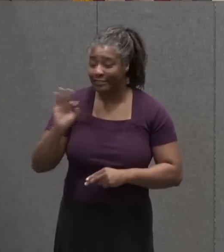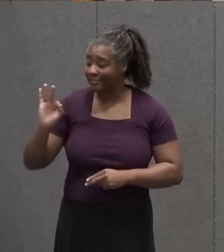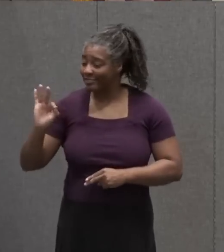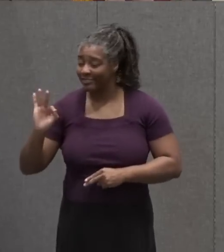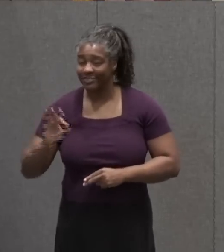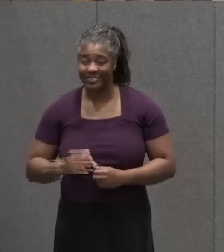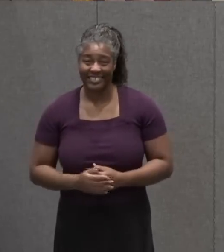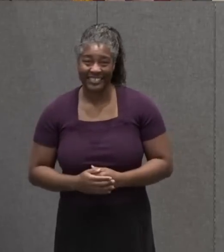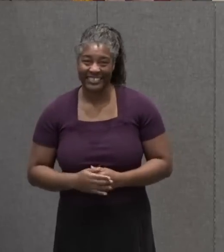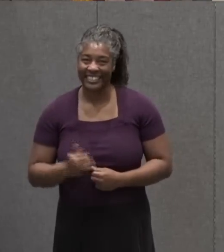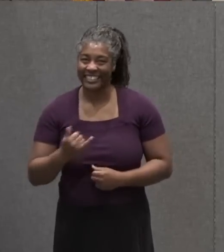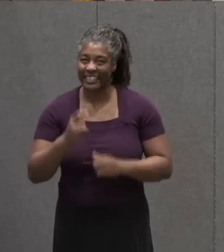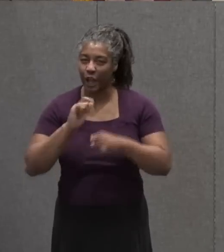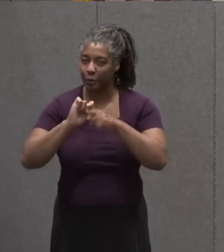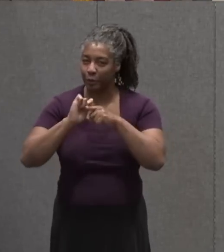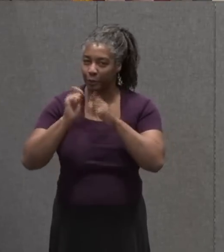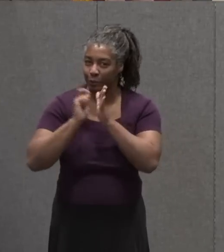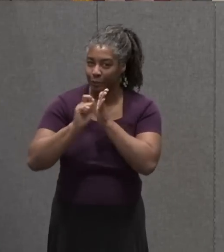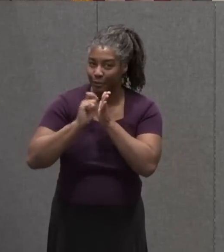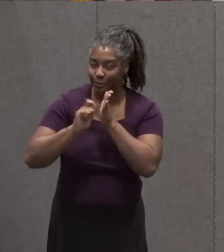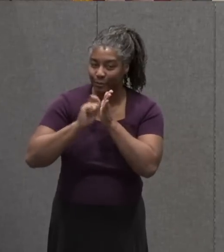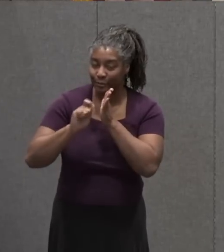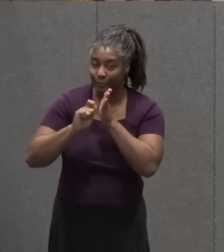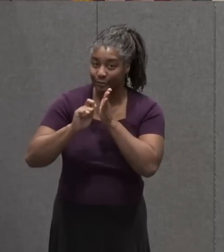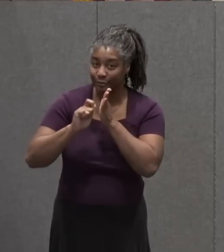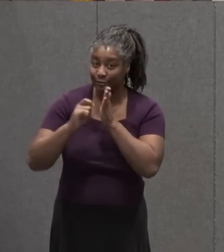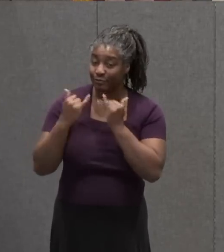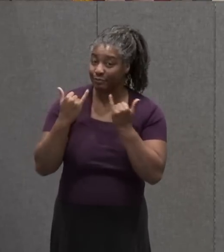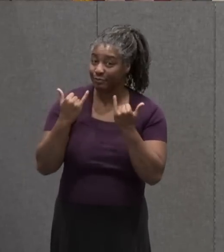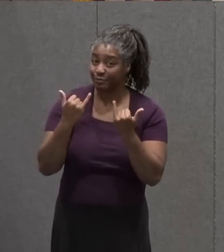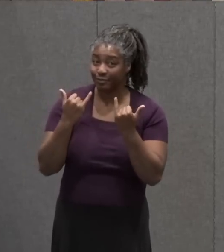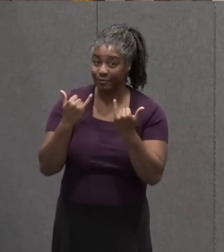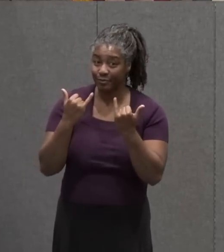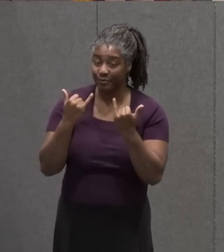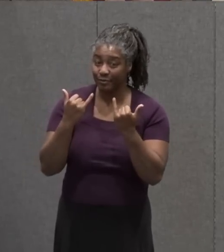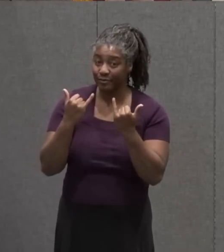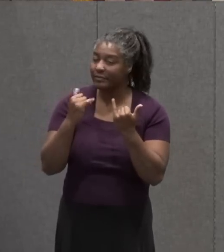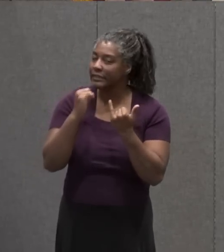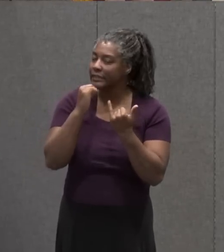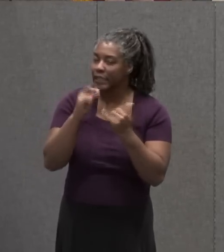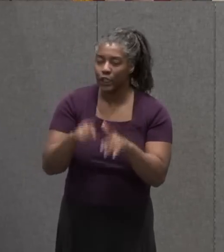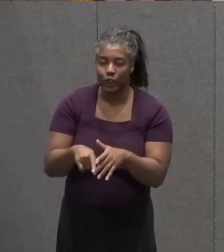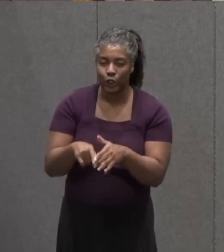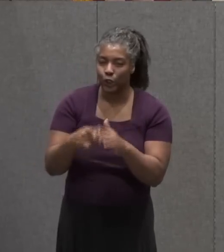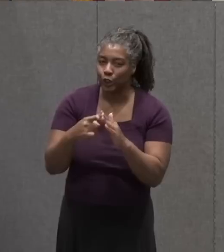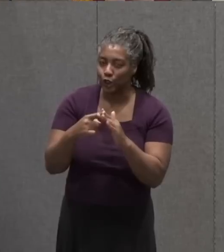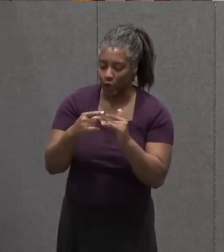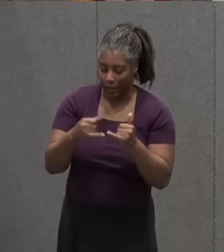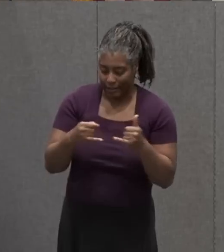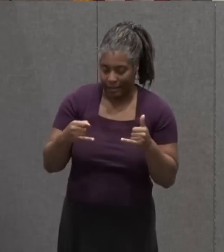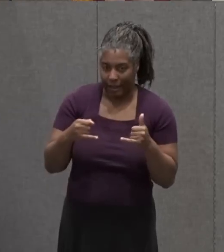Let's sky write it. Remember this one does not start on the line for the lowercase letter.